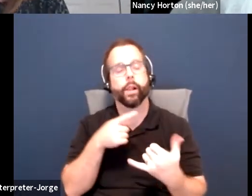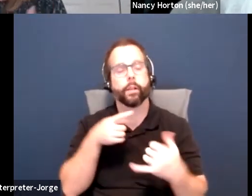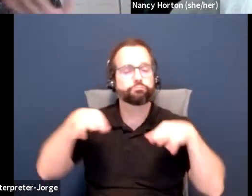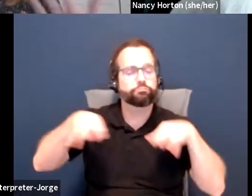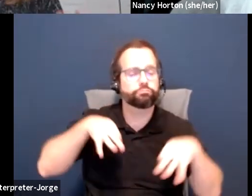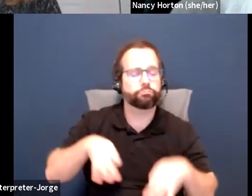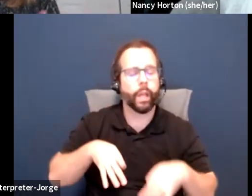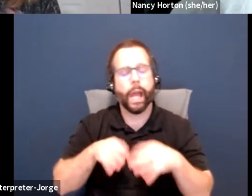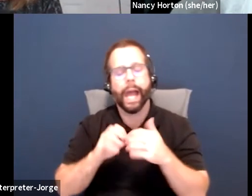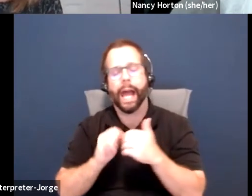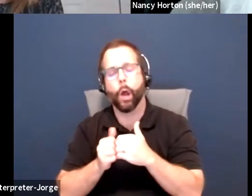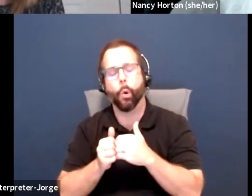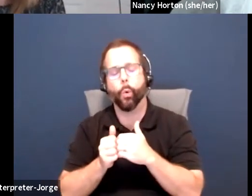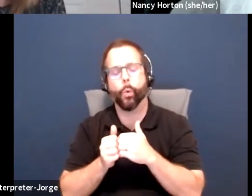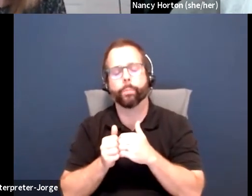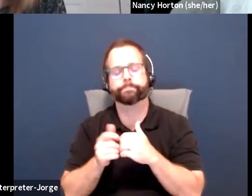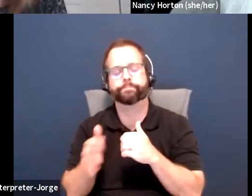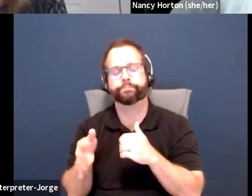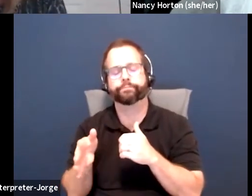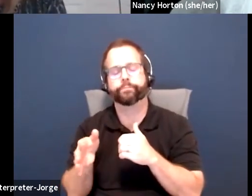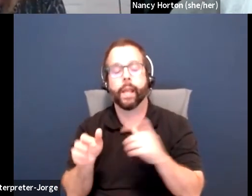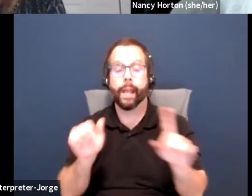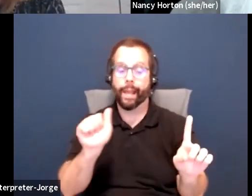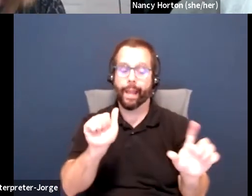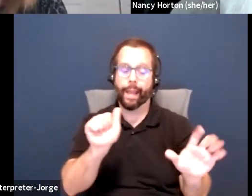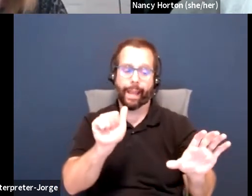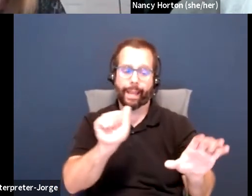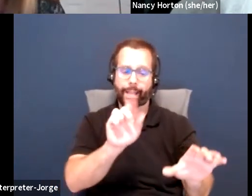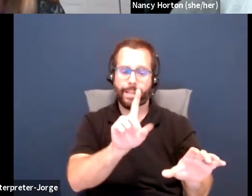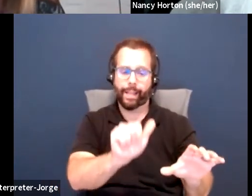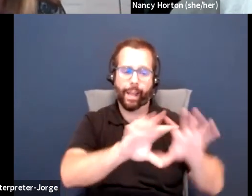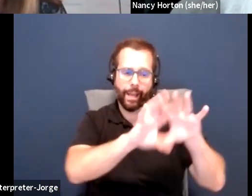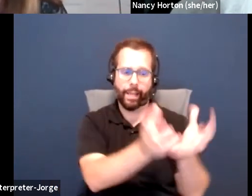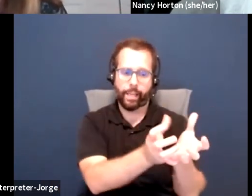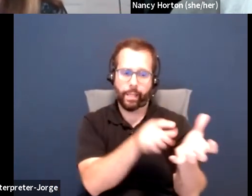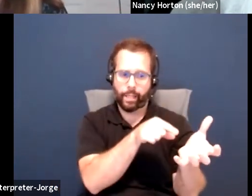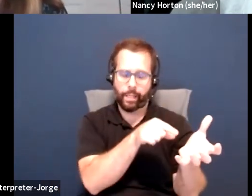and private businesses. And talk a